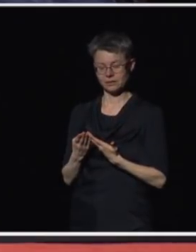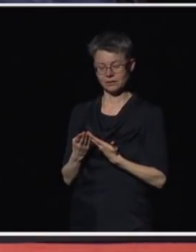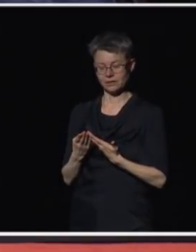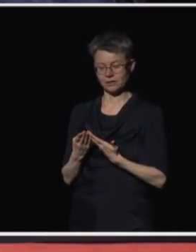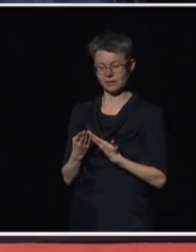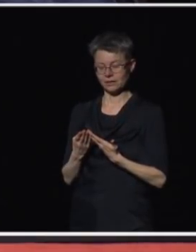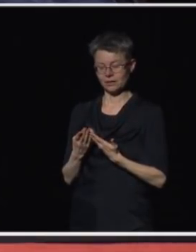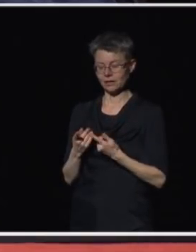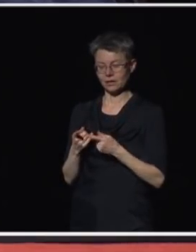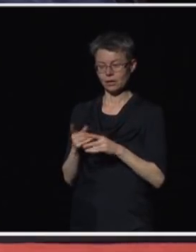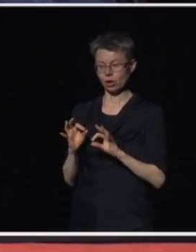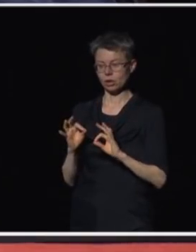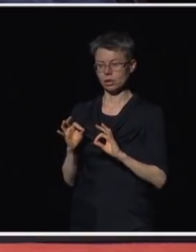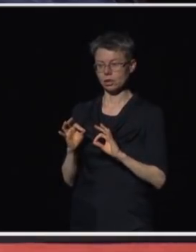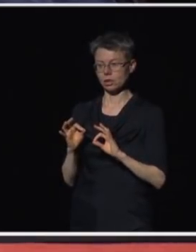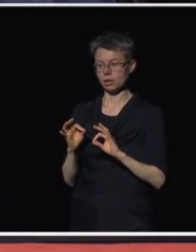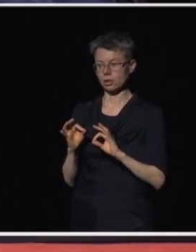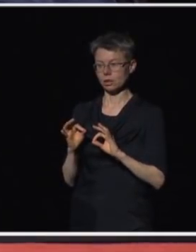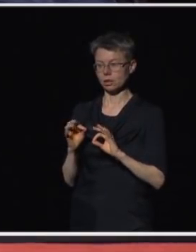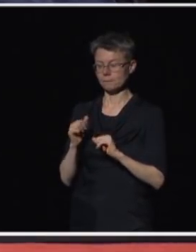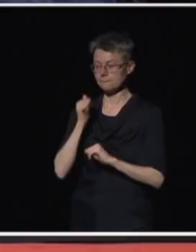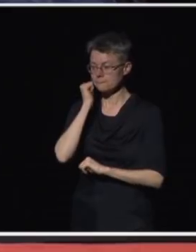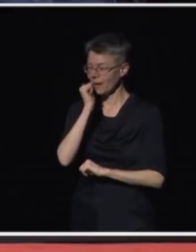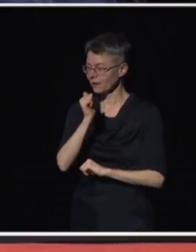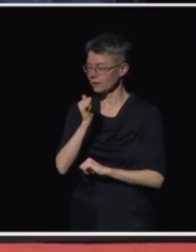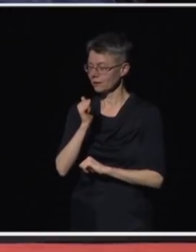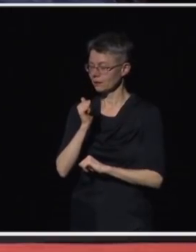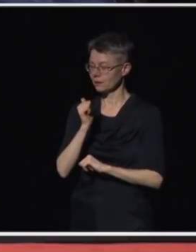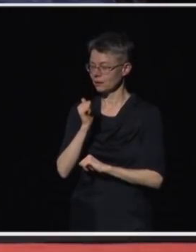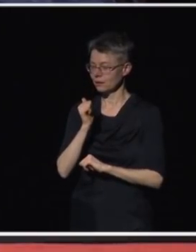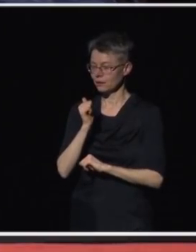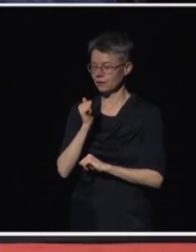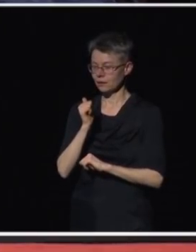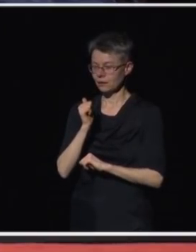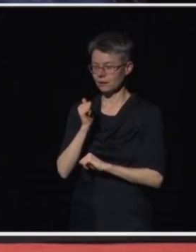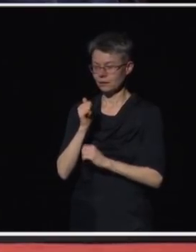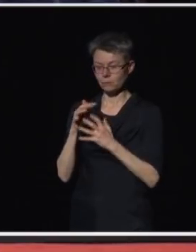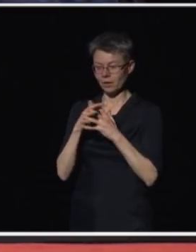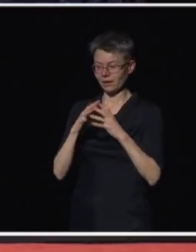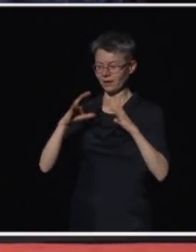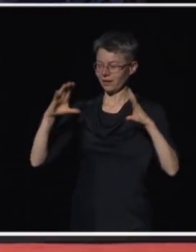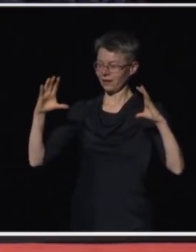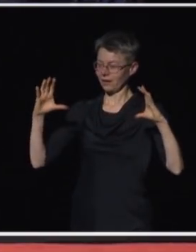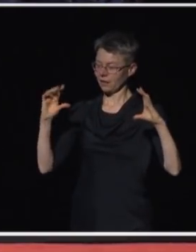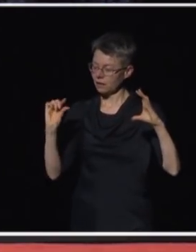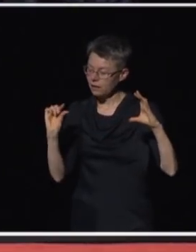blackness and ideas of blackness are not minor in America. It's one of the problems when we get into, you know,